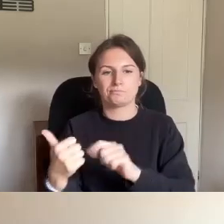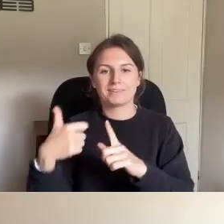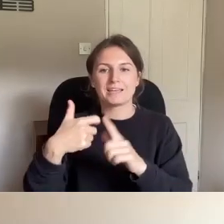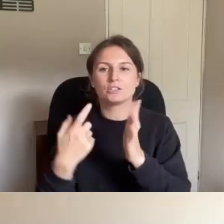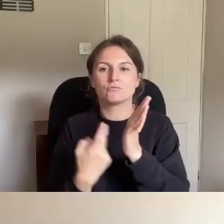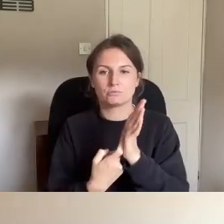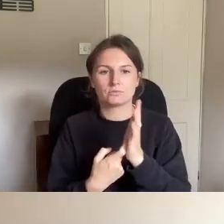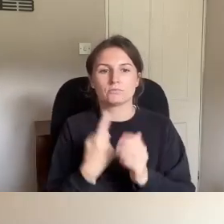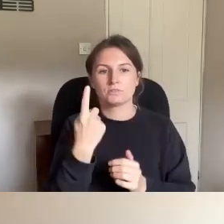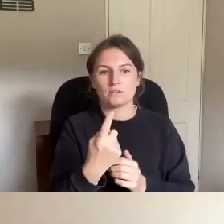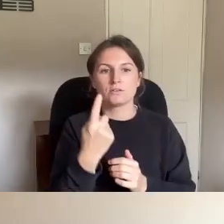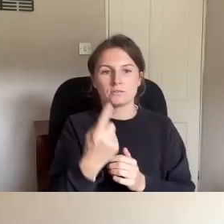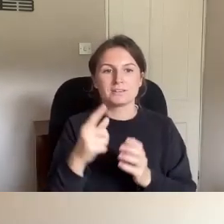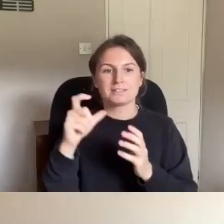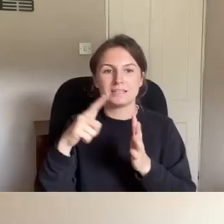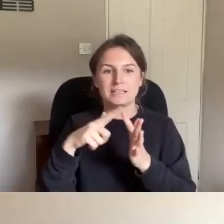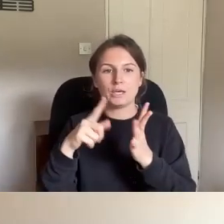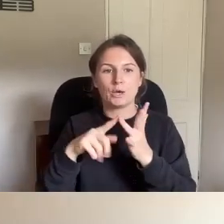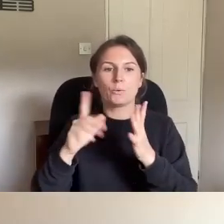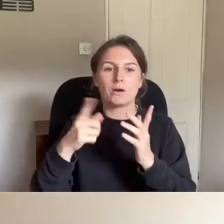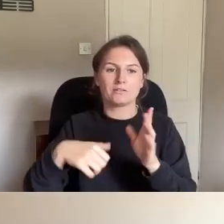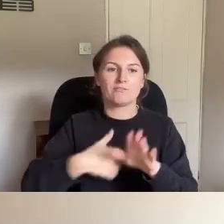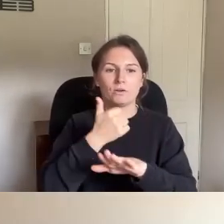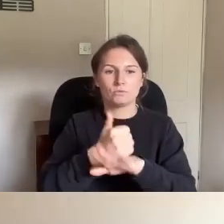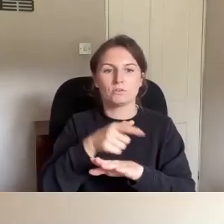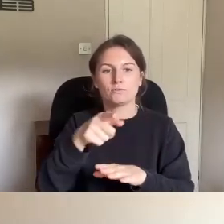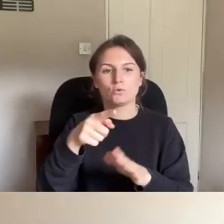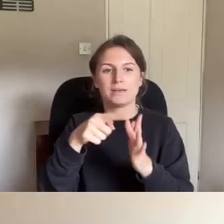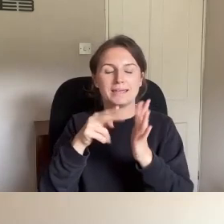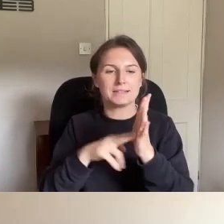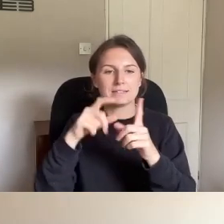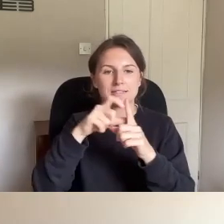and CEO of Indigo Limited. Katy has lots of experience developing